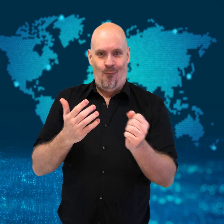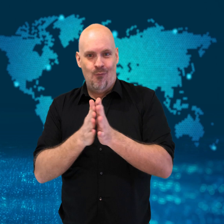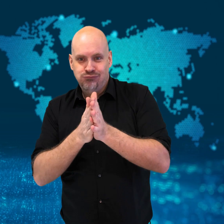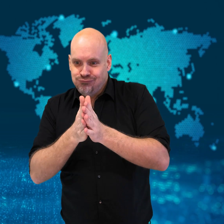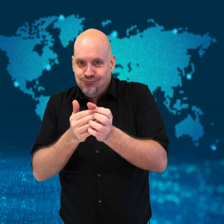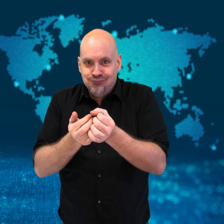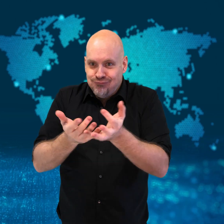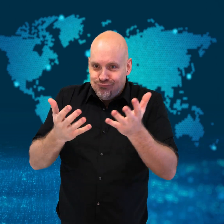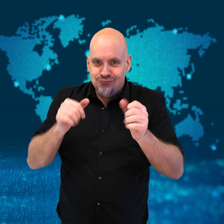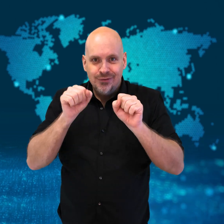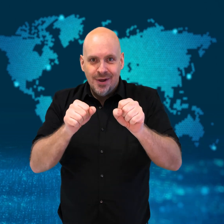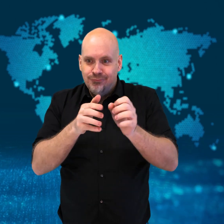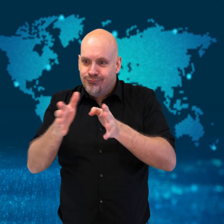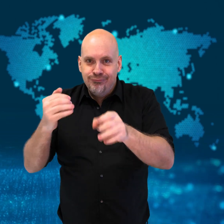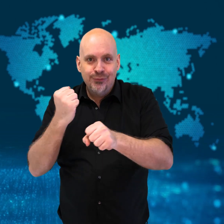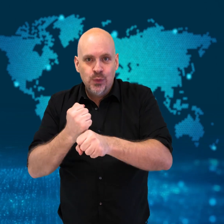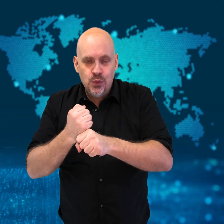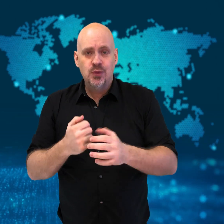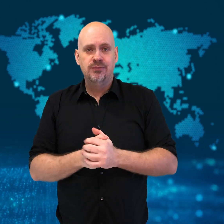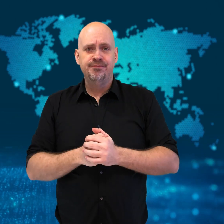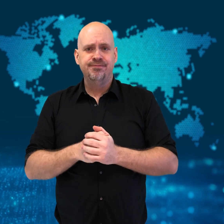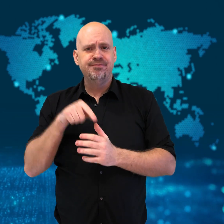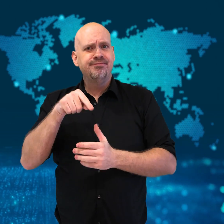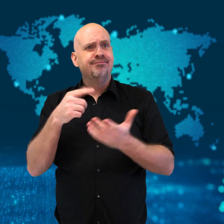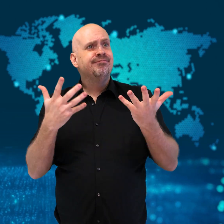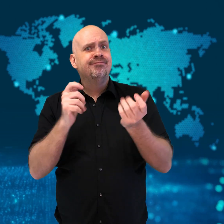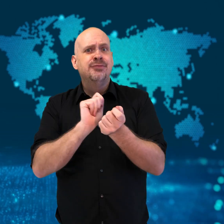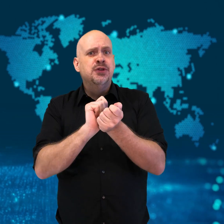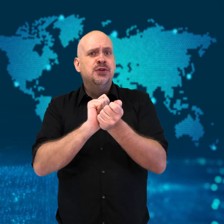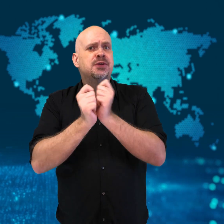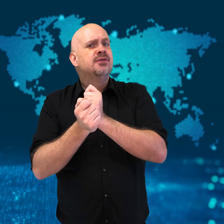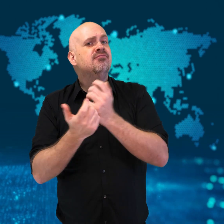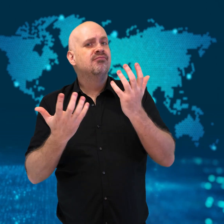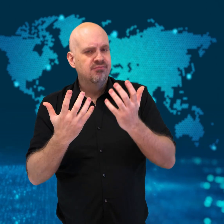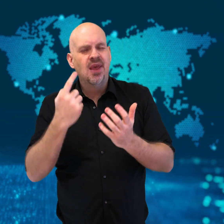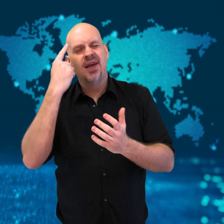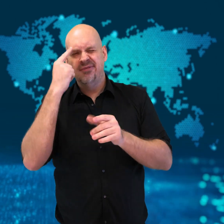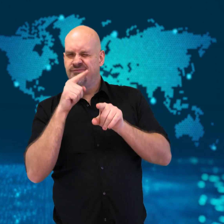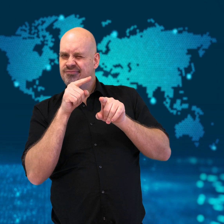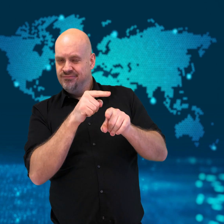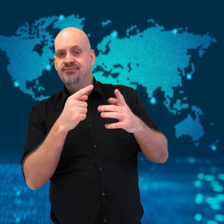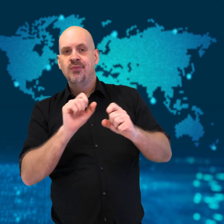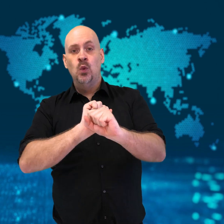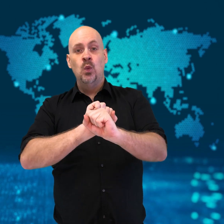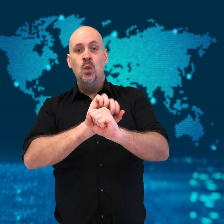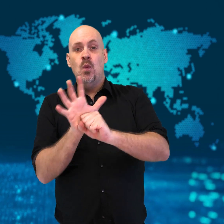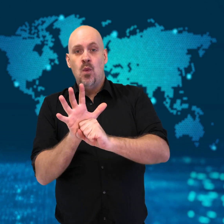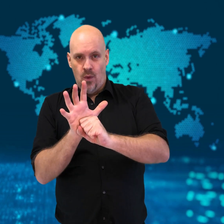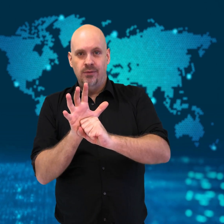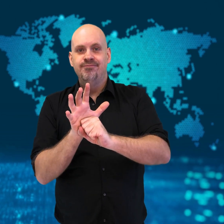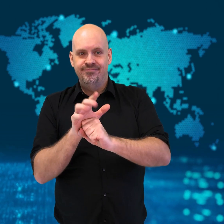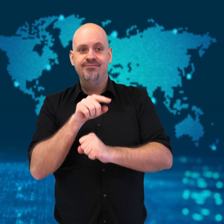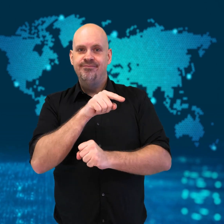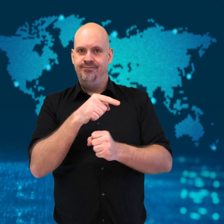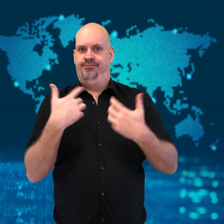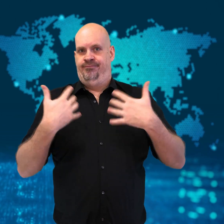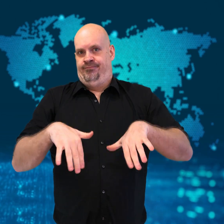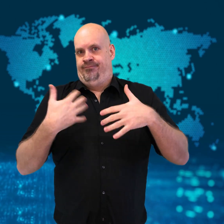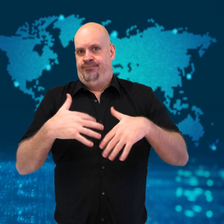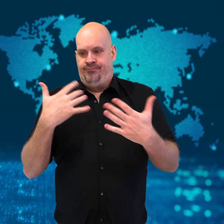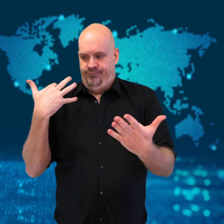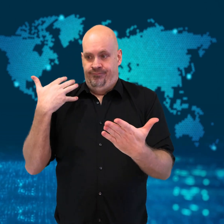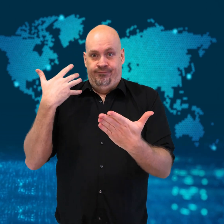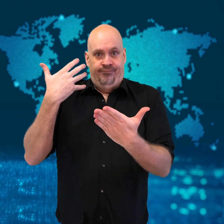The COVID-19 pandemic is largely responsible for the change.